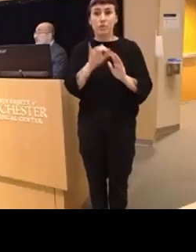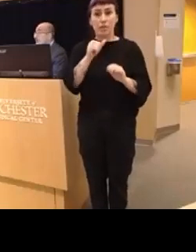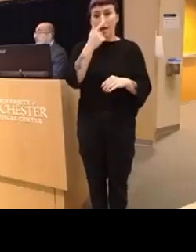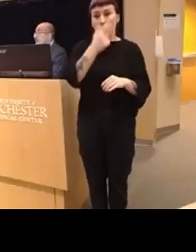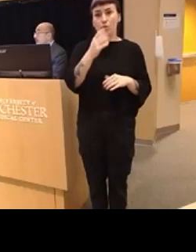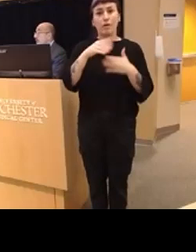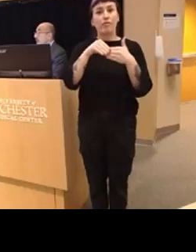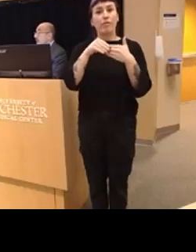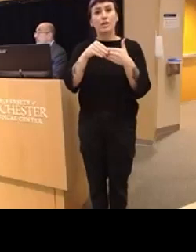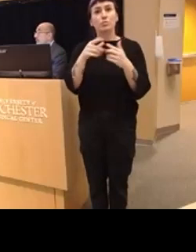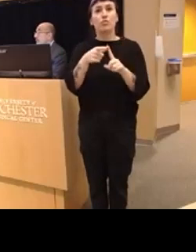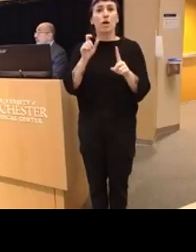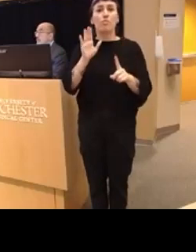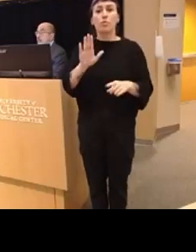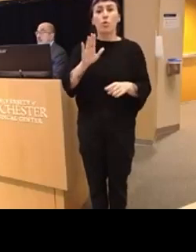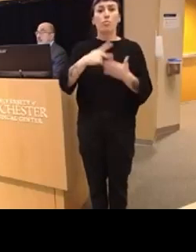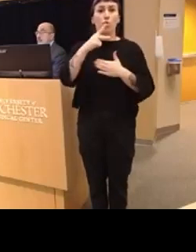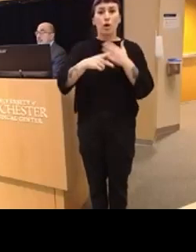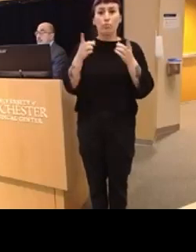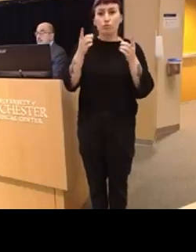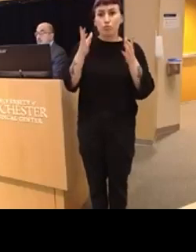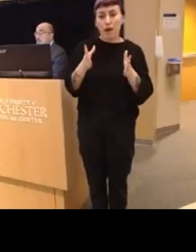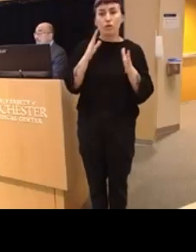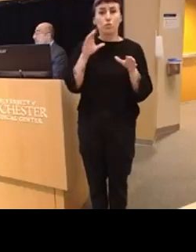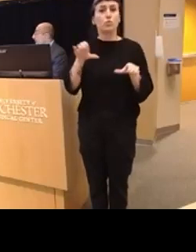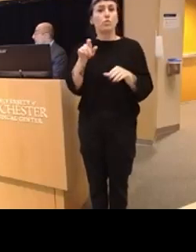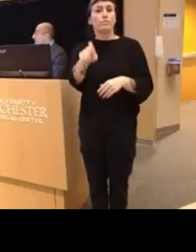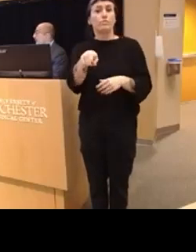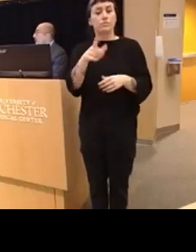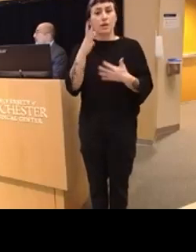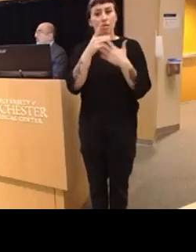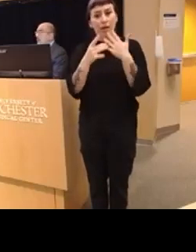flexibility from your uh program director um to do the necessary electives and background and I'm